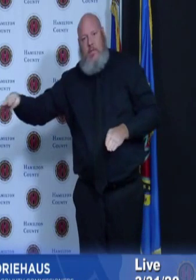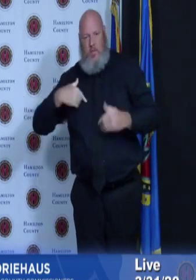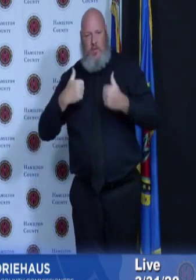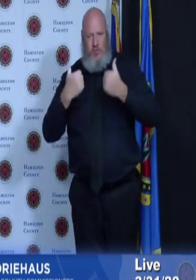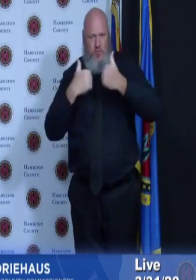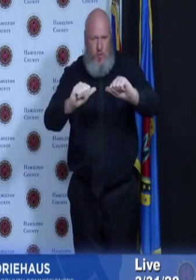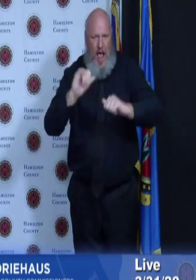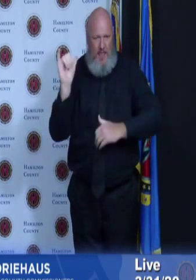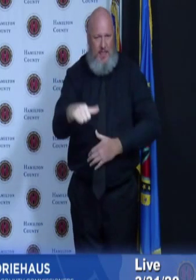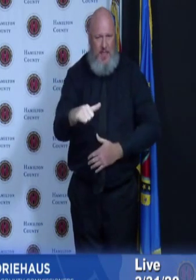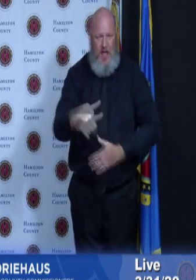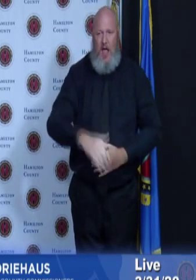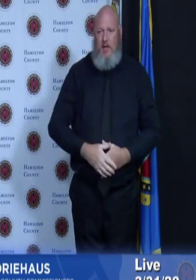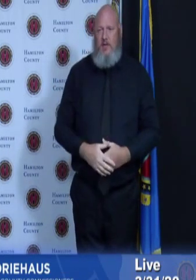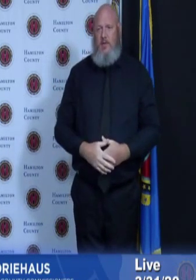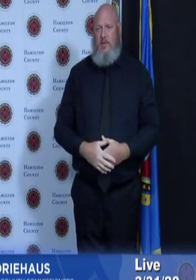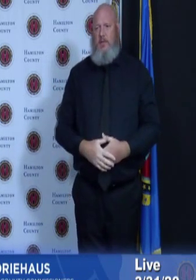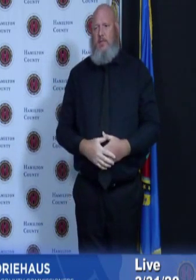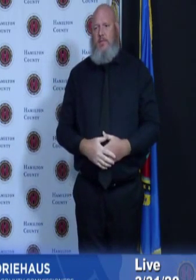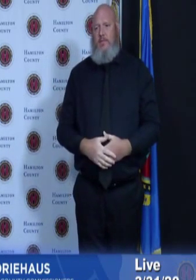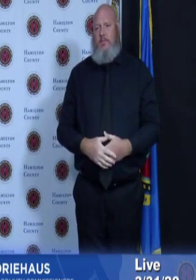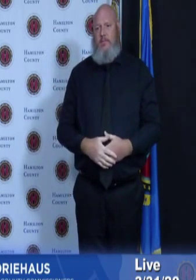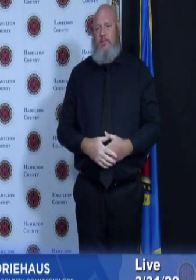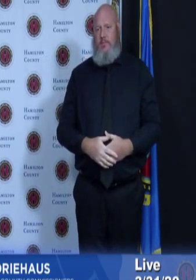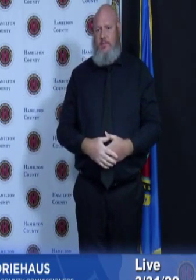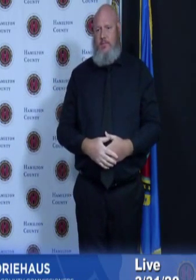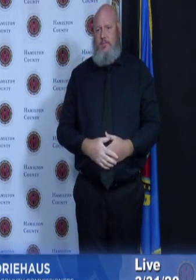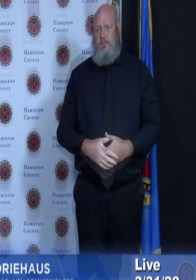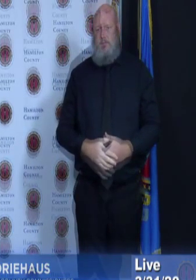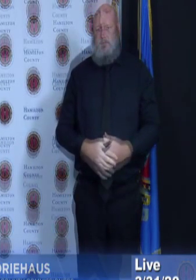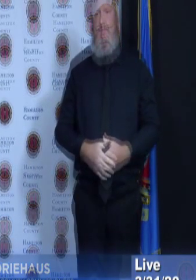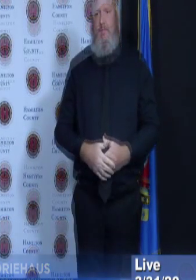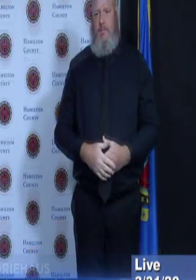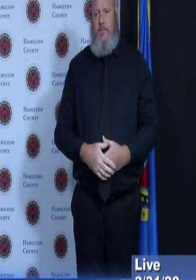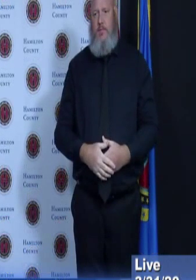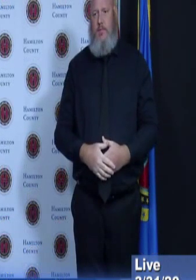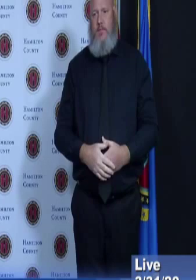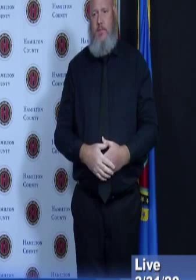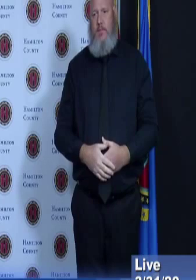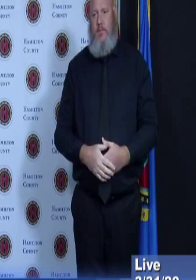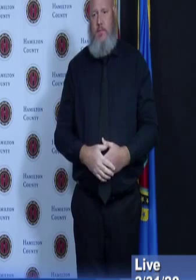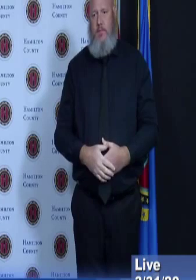individuals claiming to be from the Ohio EMA and requesting personal protected